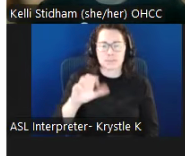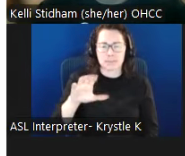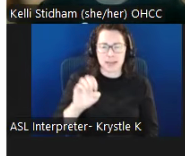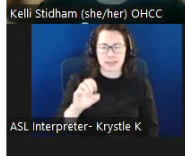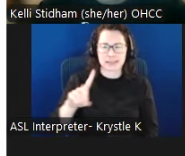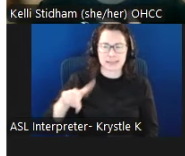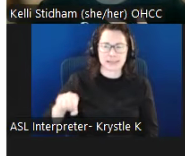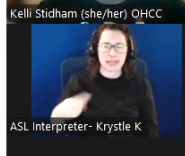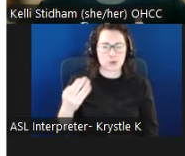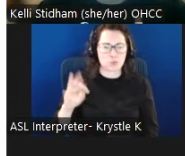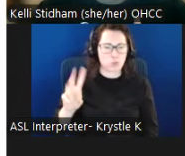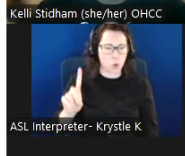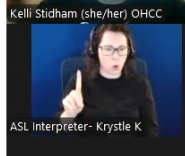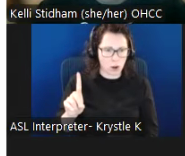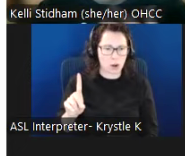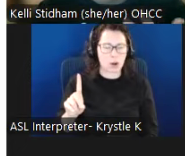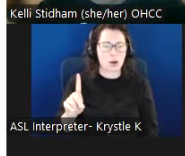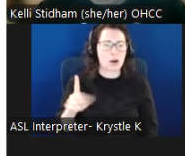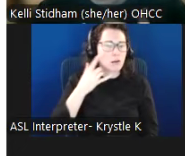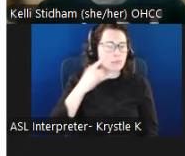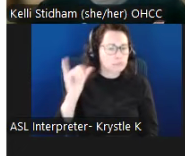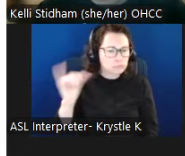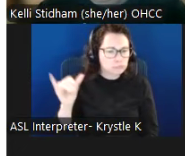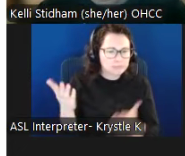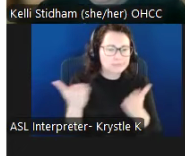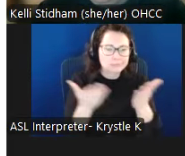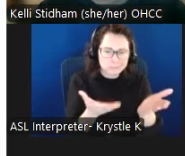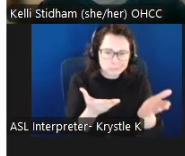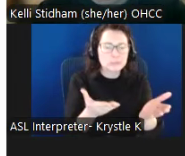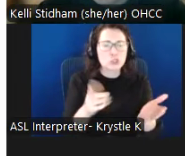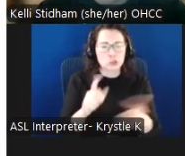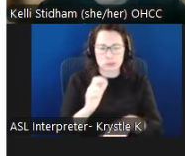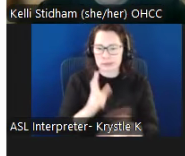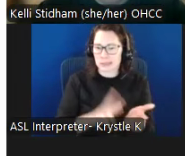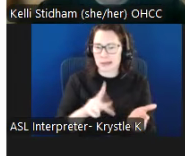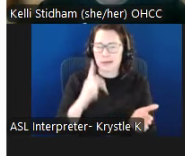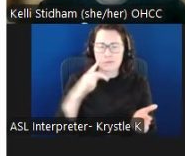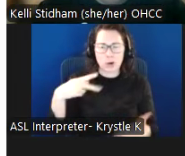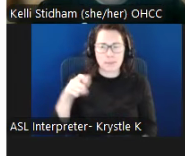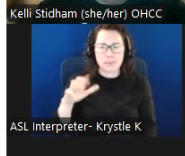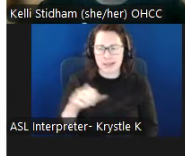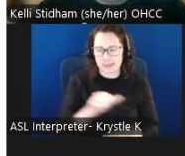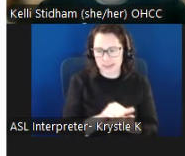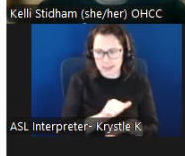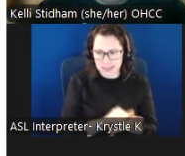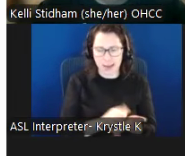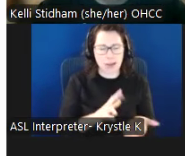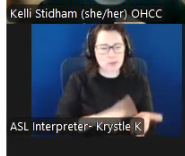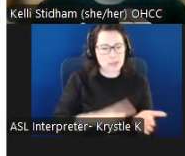And so you anybody can sign up for a